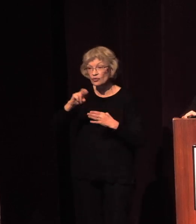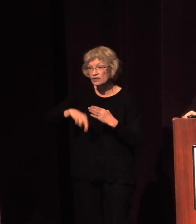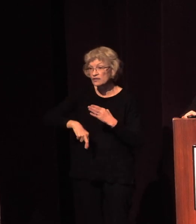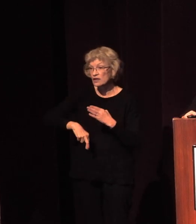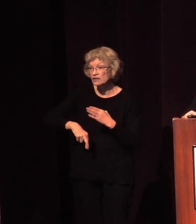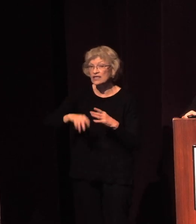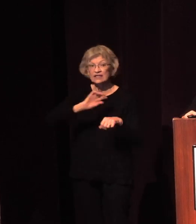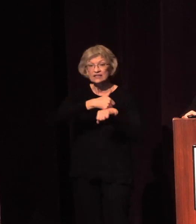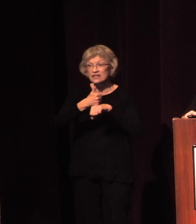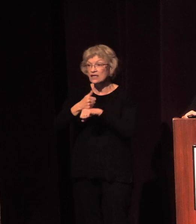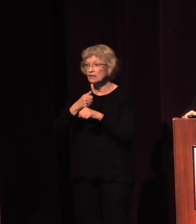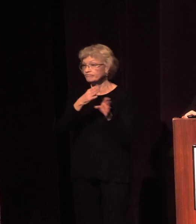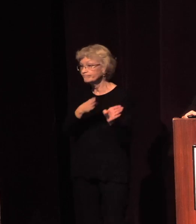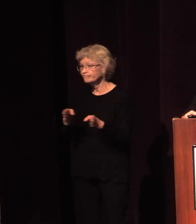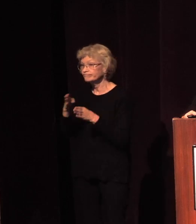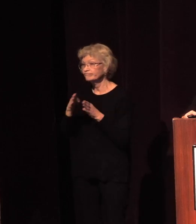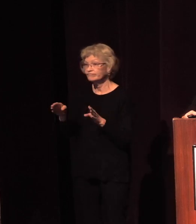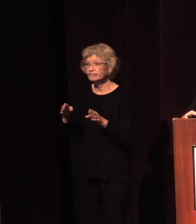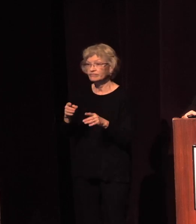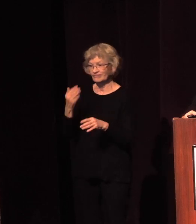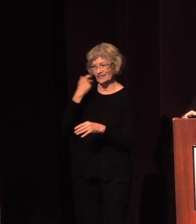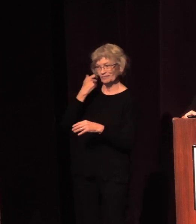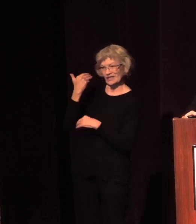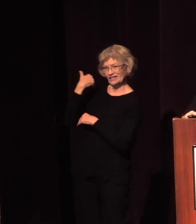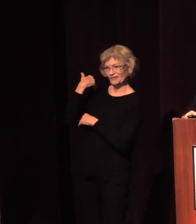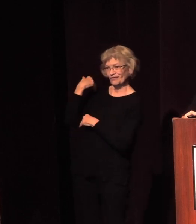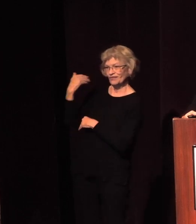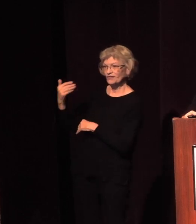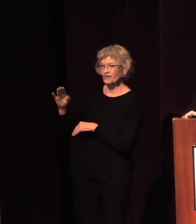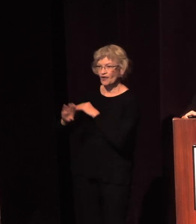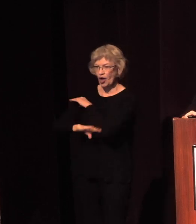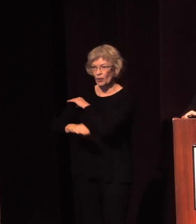survey that we took in the spring and then given reviewed results and a series